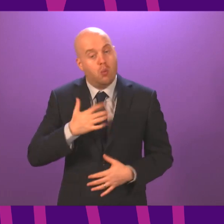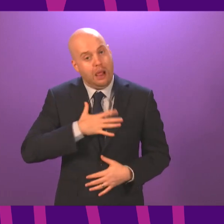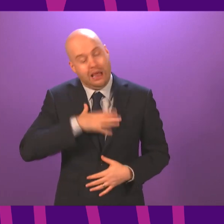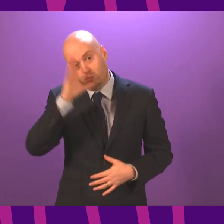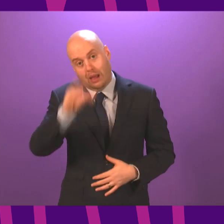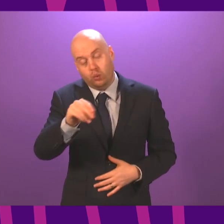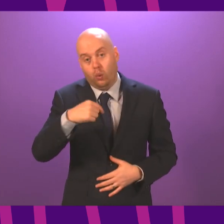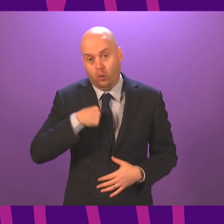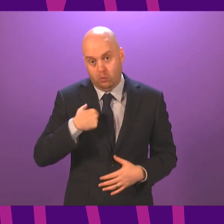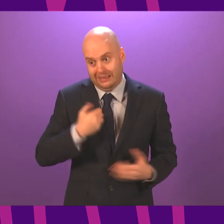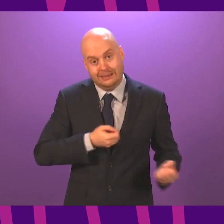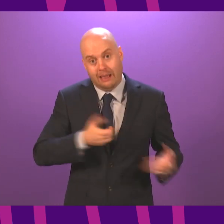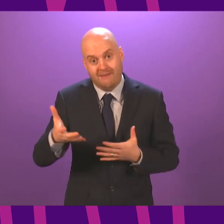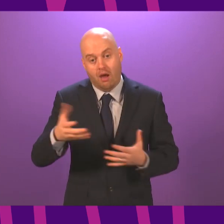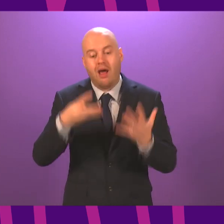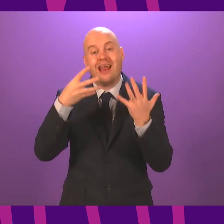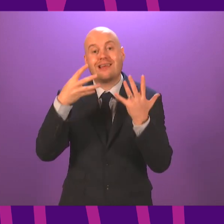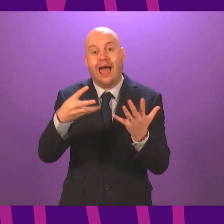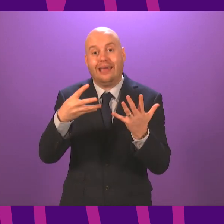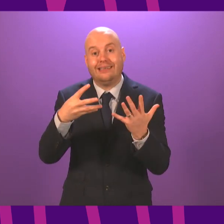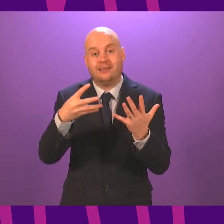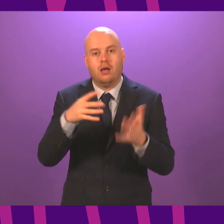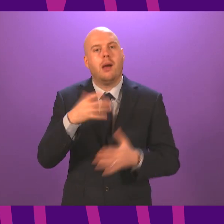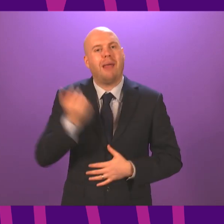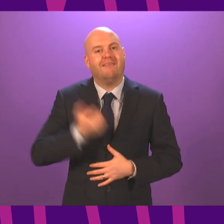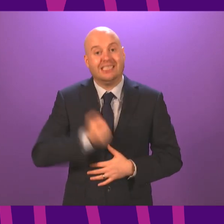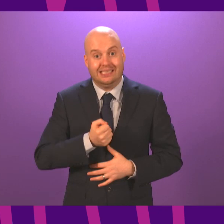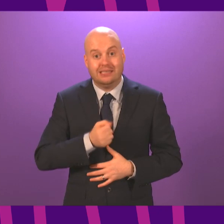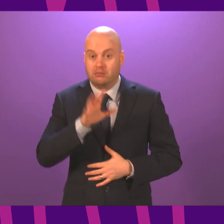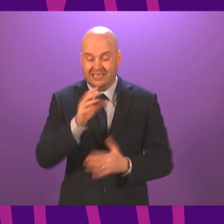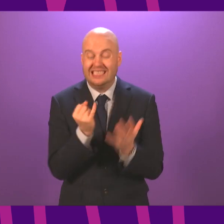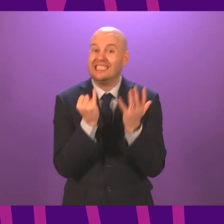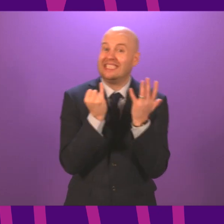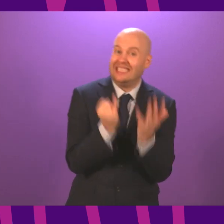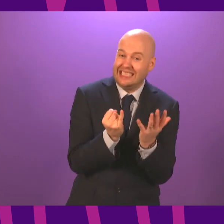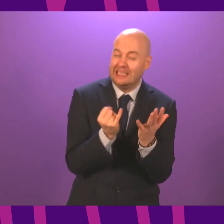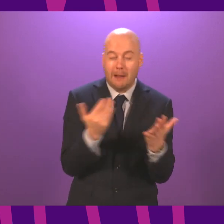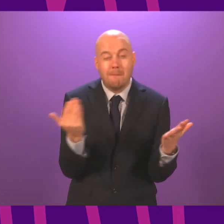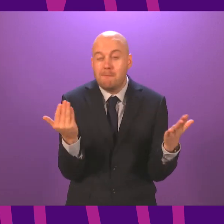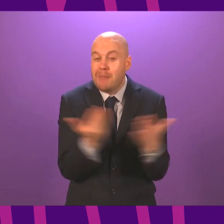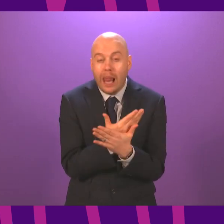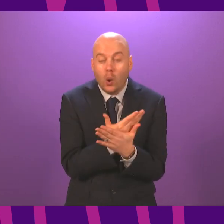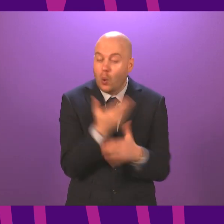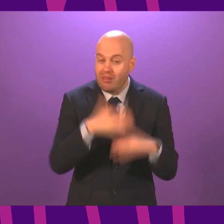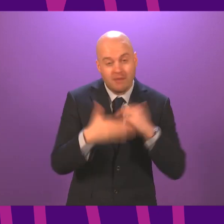six of which are completely new, while the others are more generous than their DWP